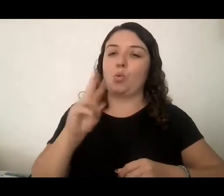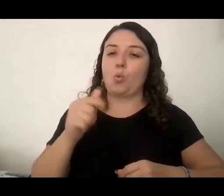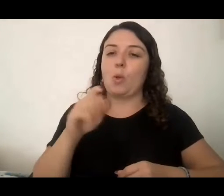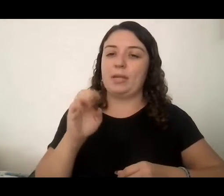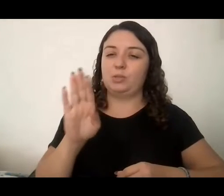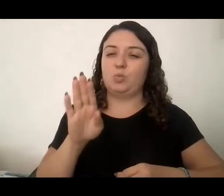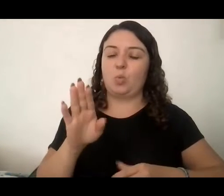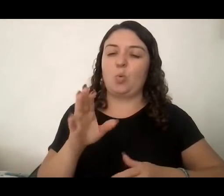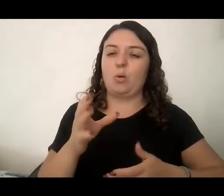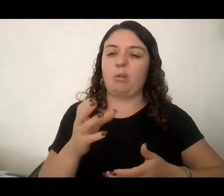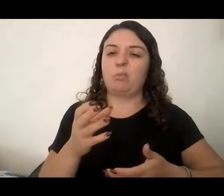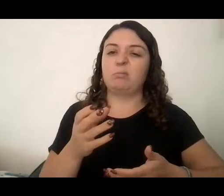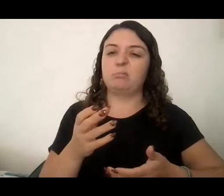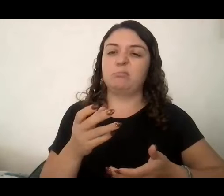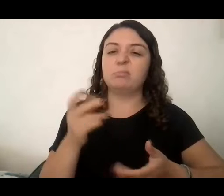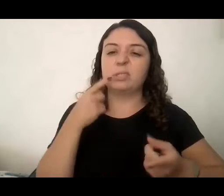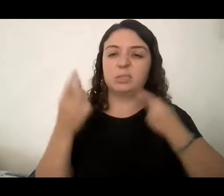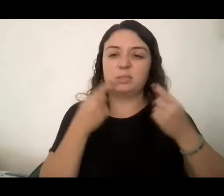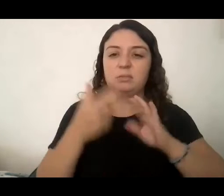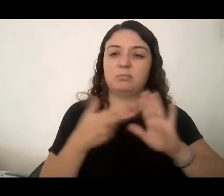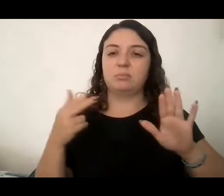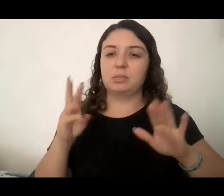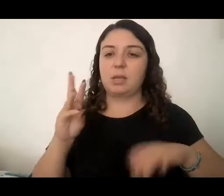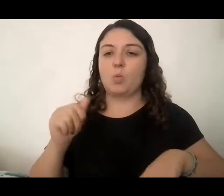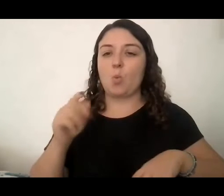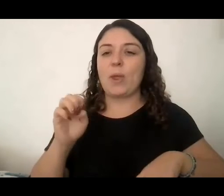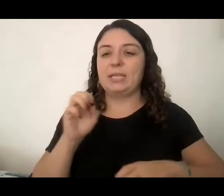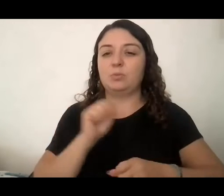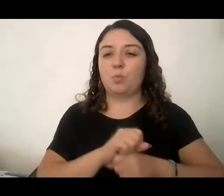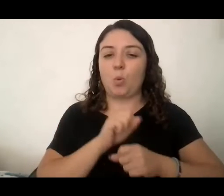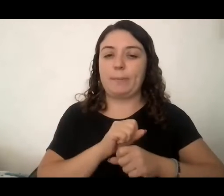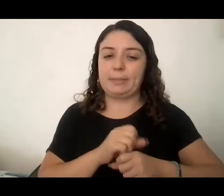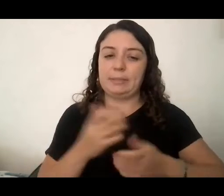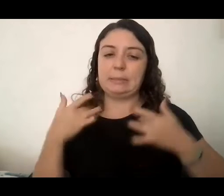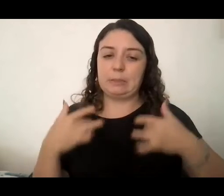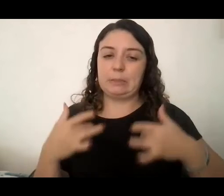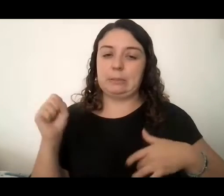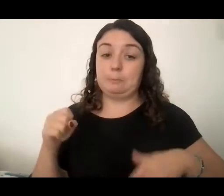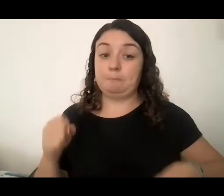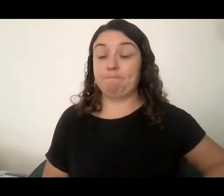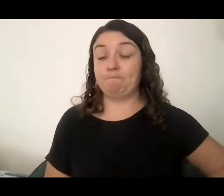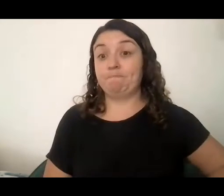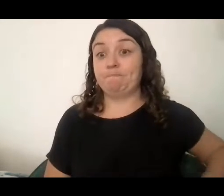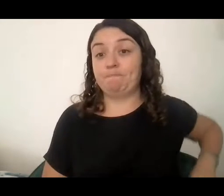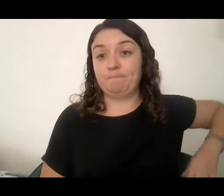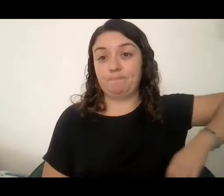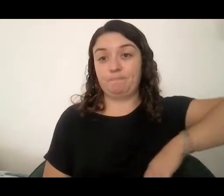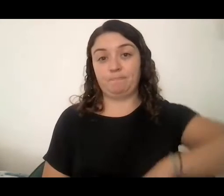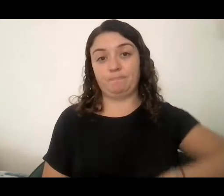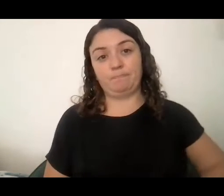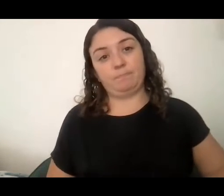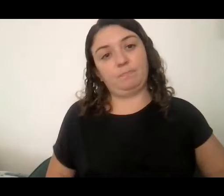as wage employment. Yeah. So hopefully that helps. >> JENNIFER PERRY: I've got one more question for